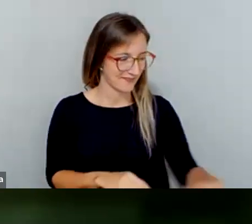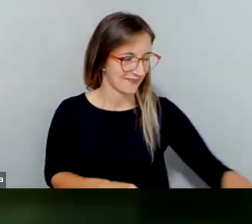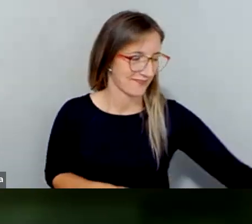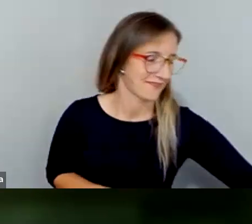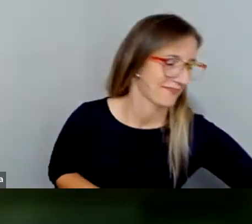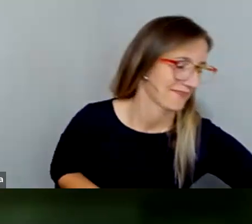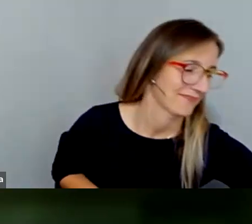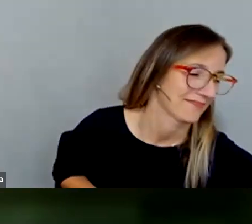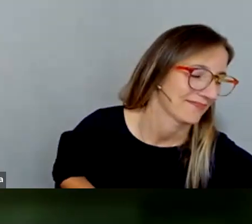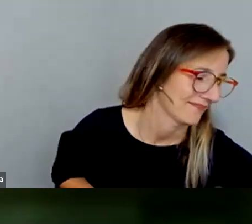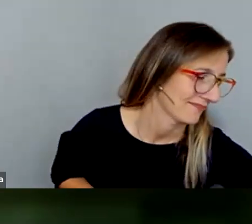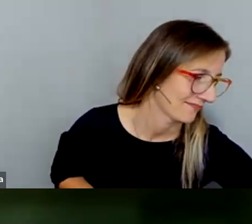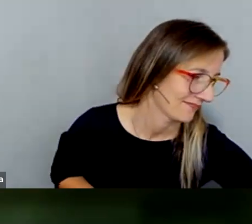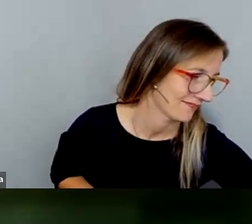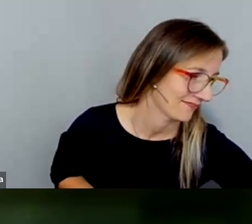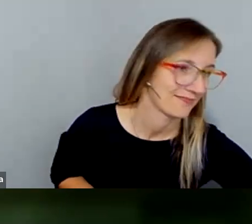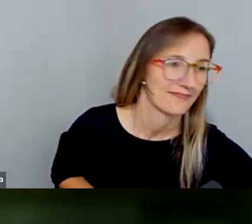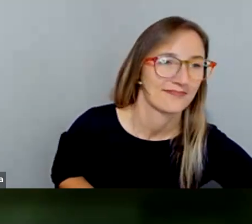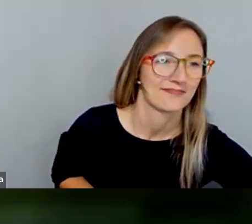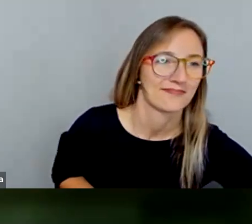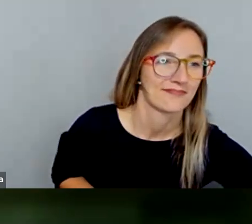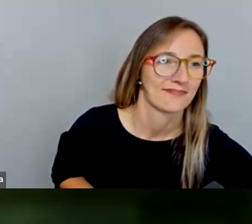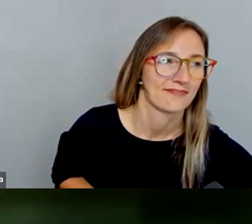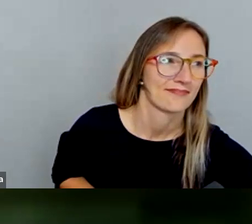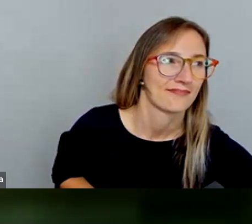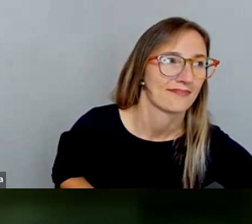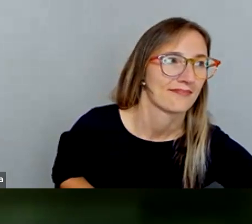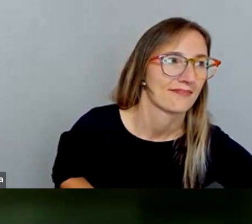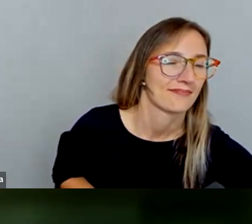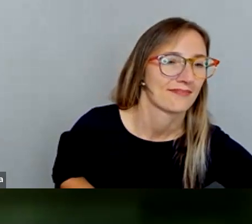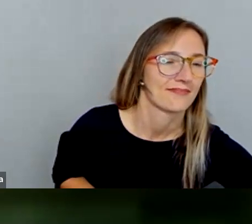: She was smiling and seeing the memories from Crip Camp.